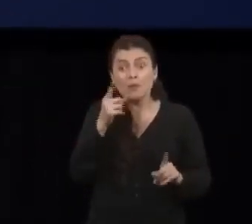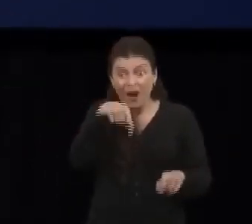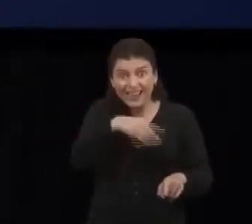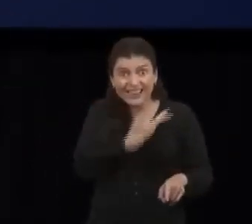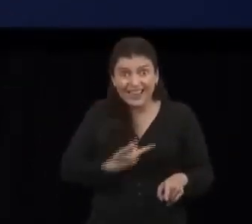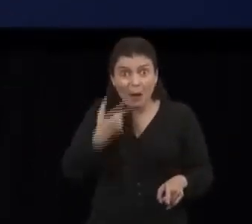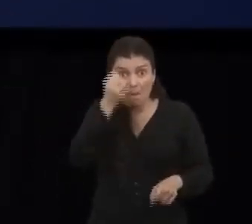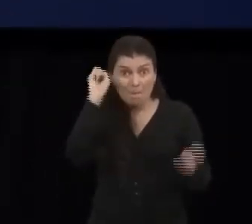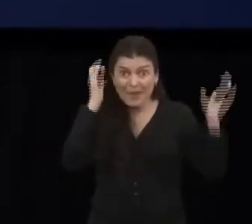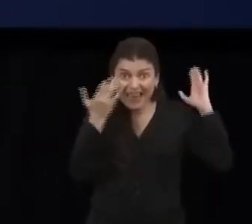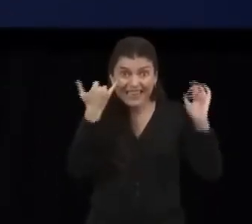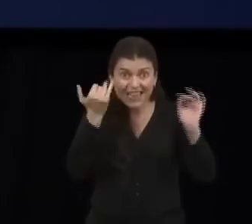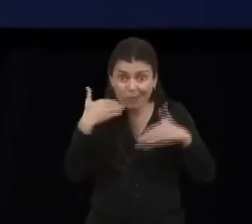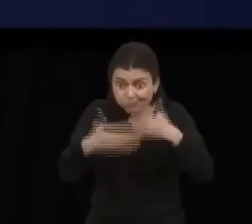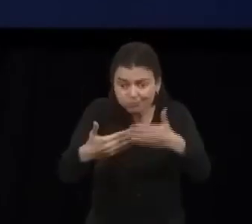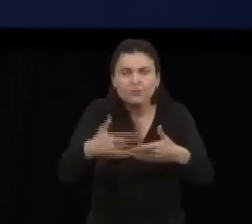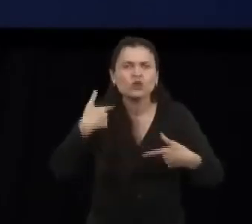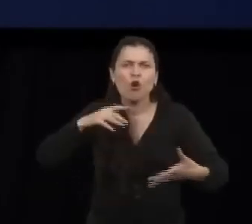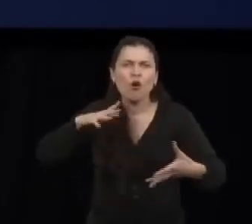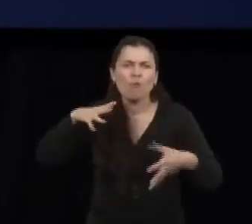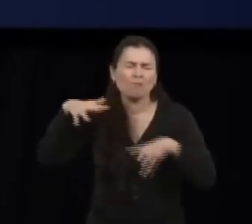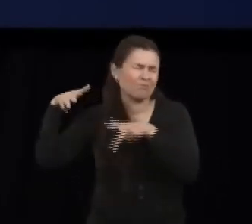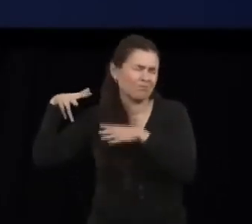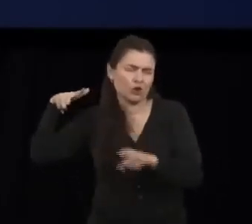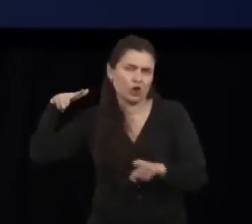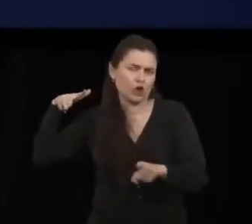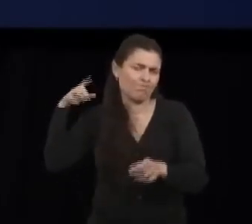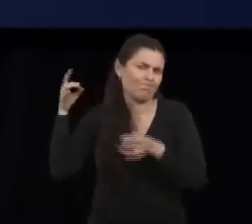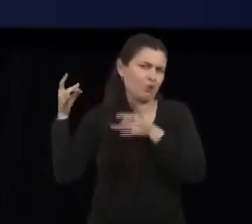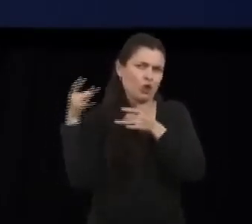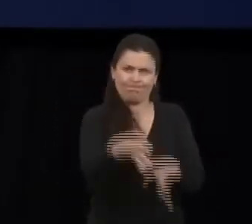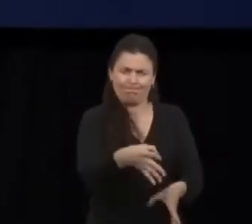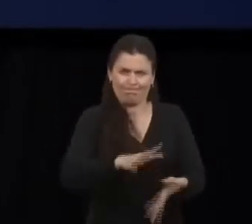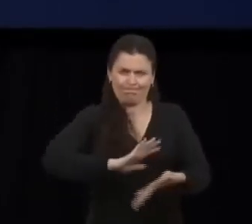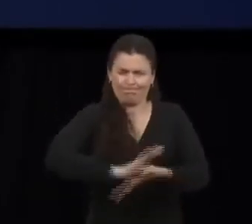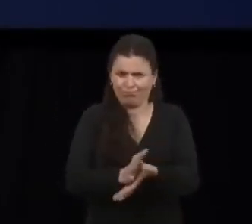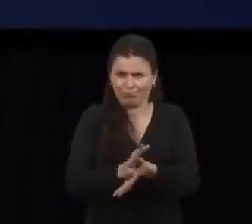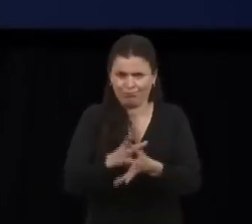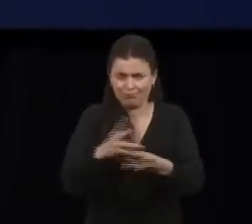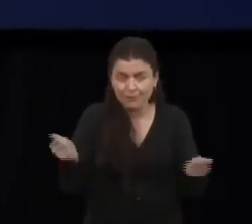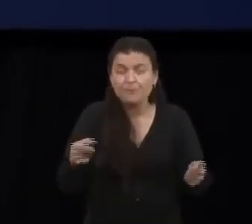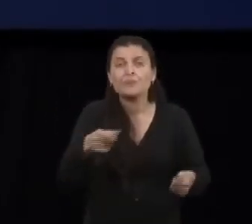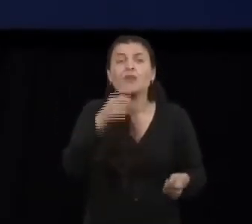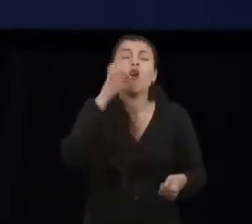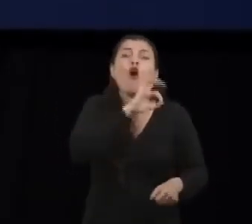that this government does. Or they have a candidate in the province